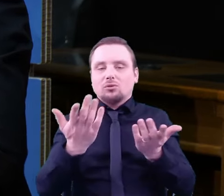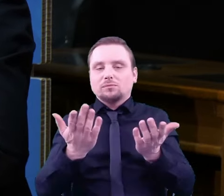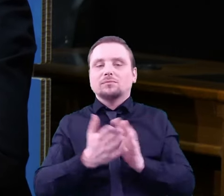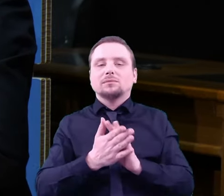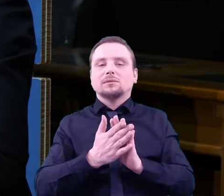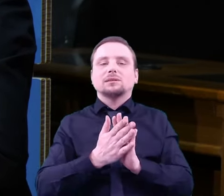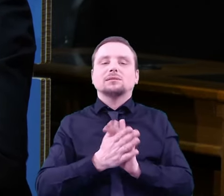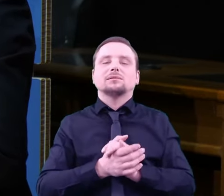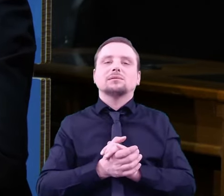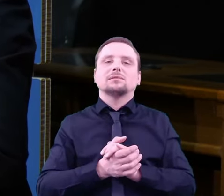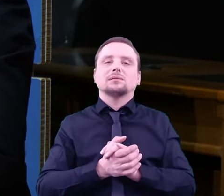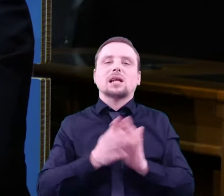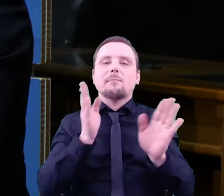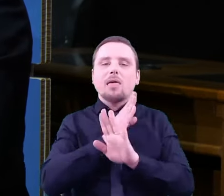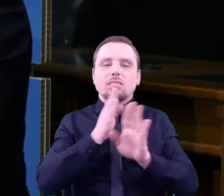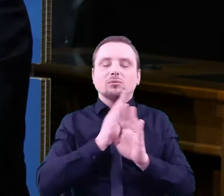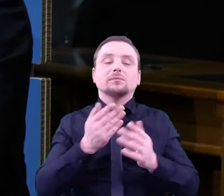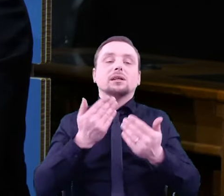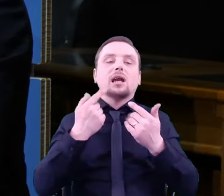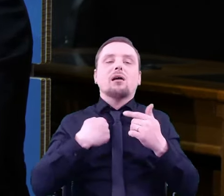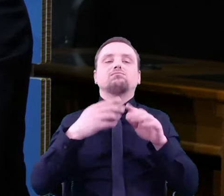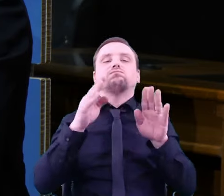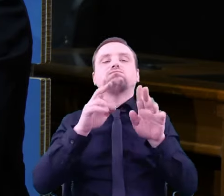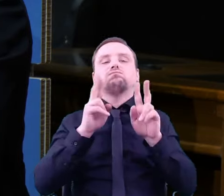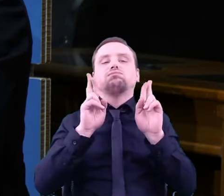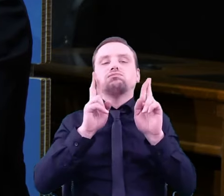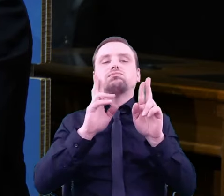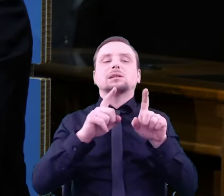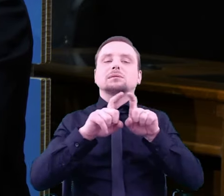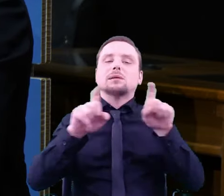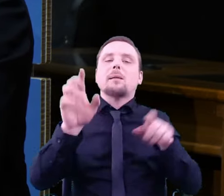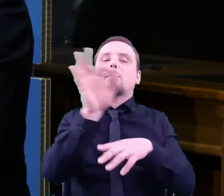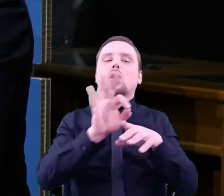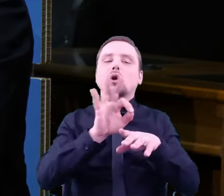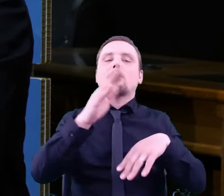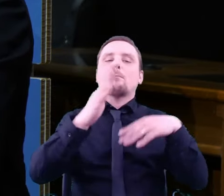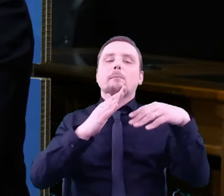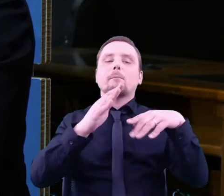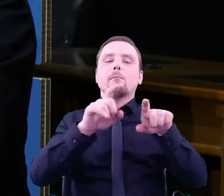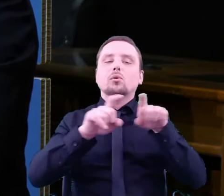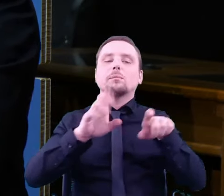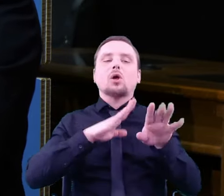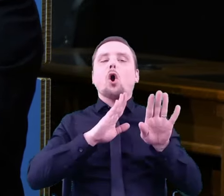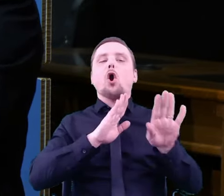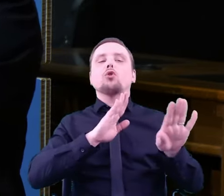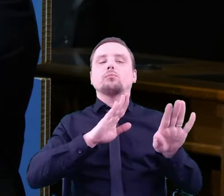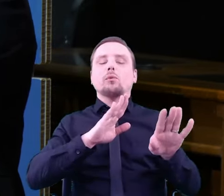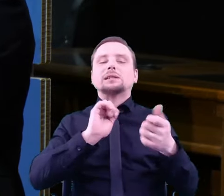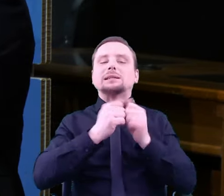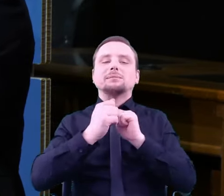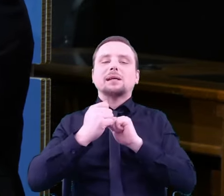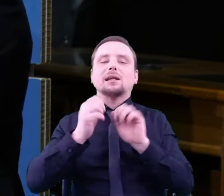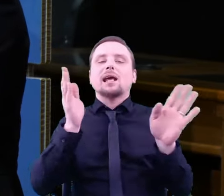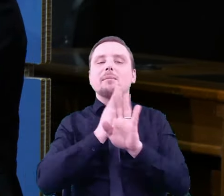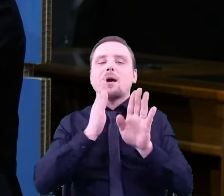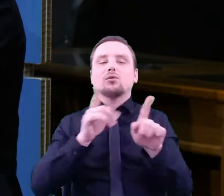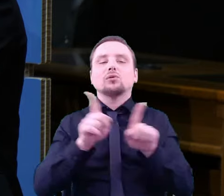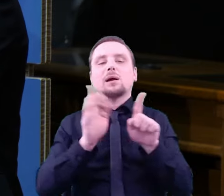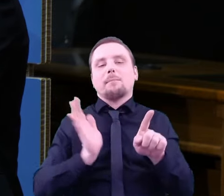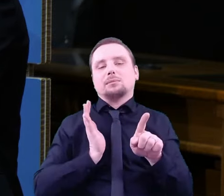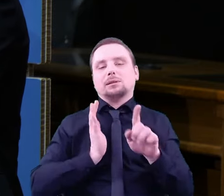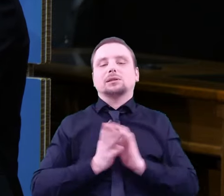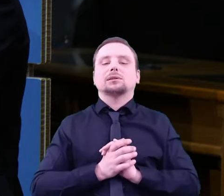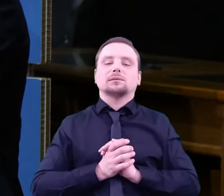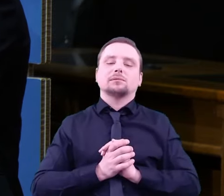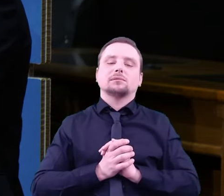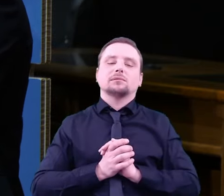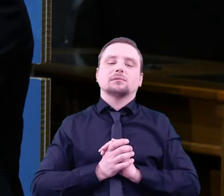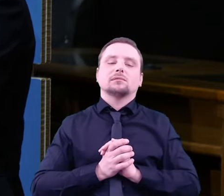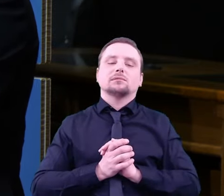Our hope is to design buildings that are climate-resilient, safe and functional.